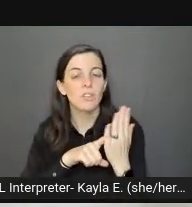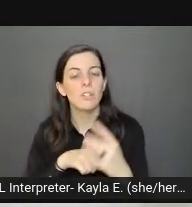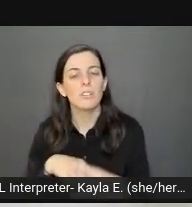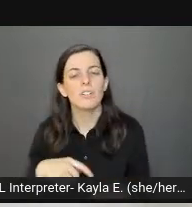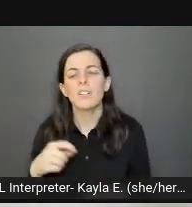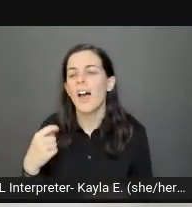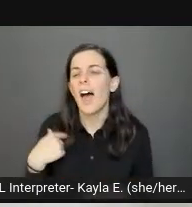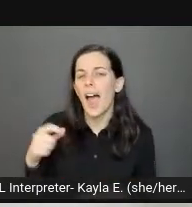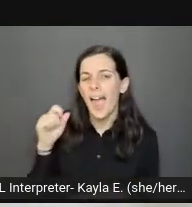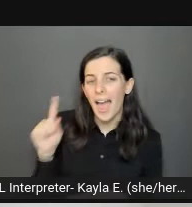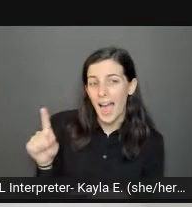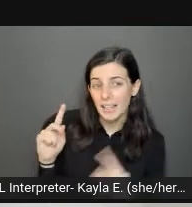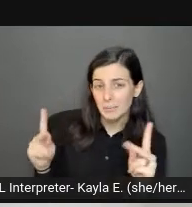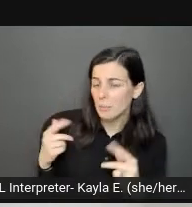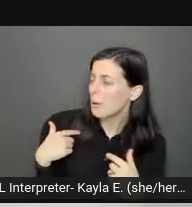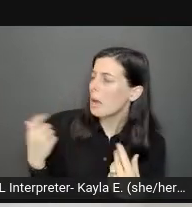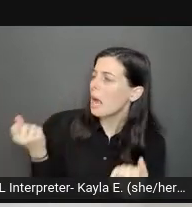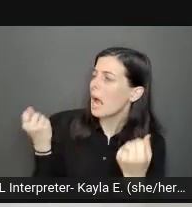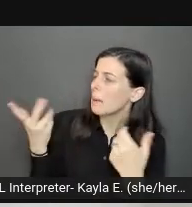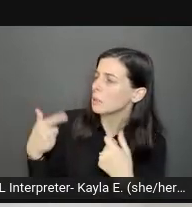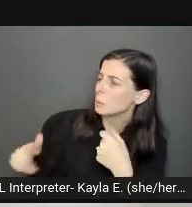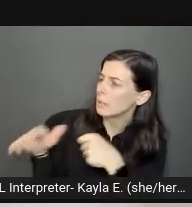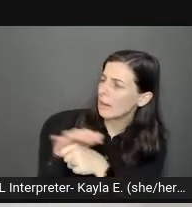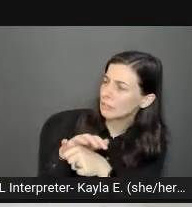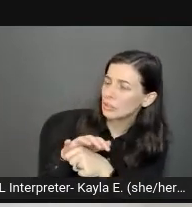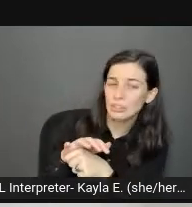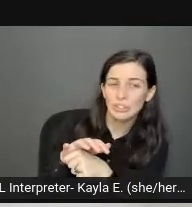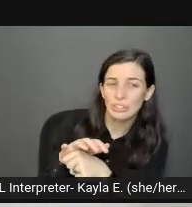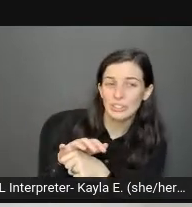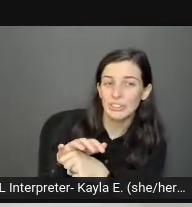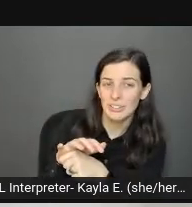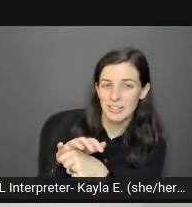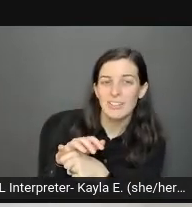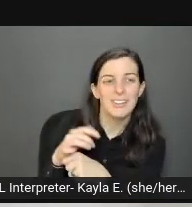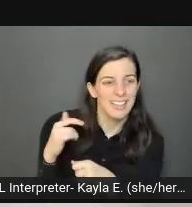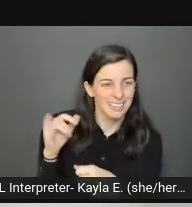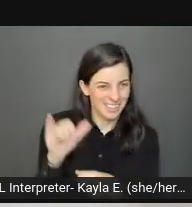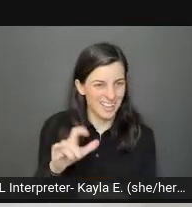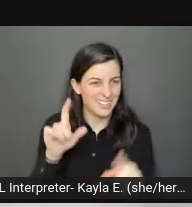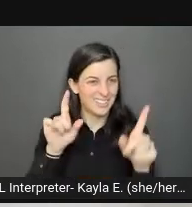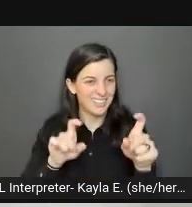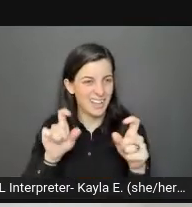We, of course, are in the test automation space, and the percent